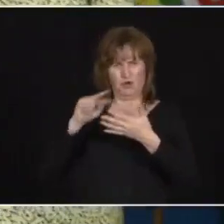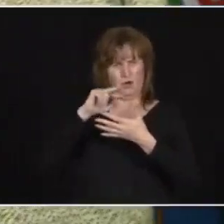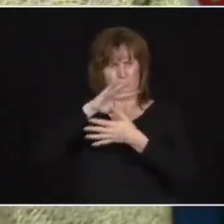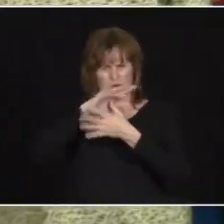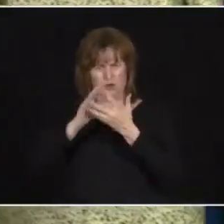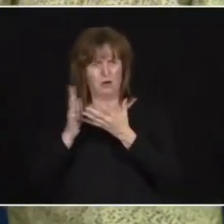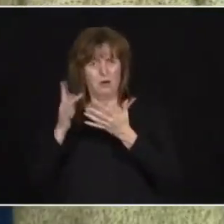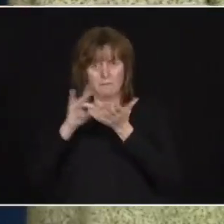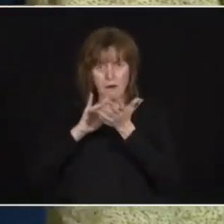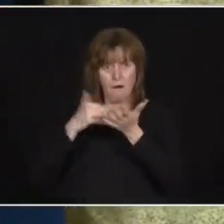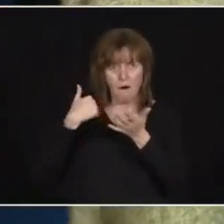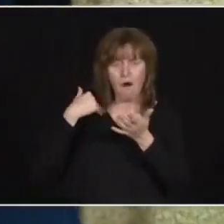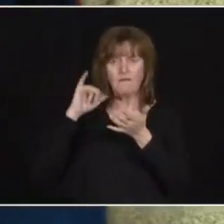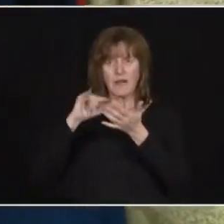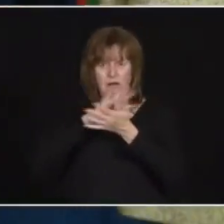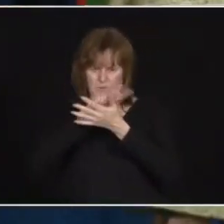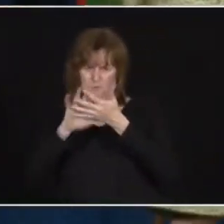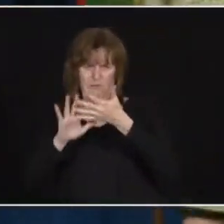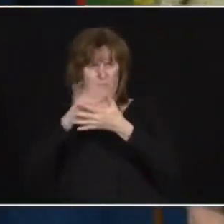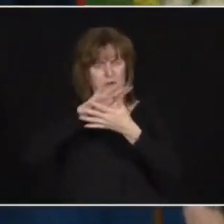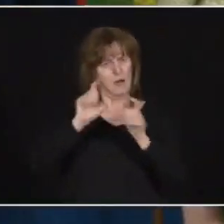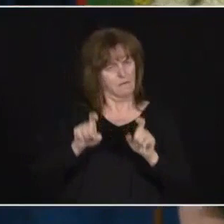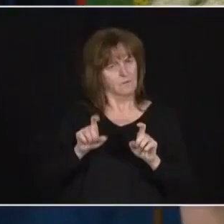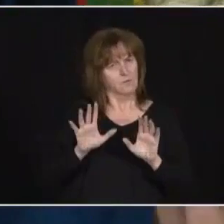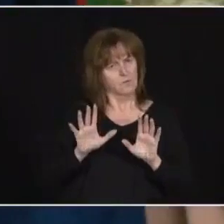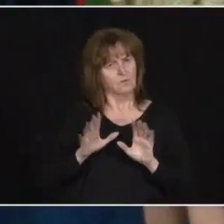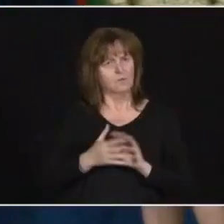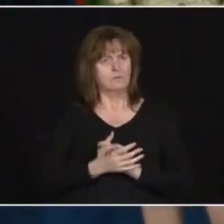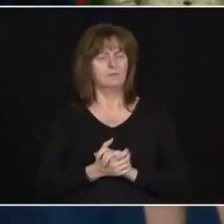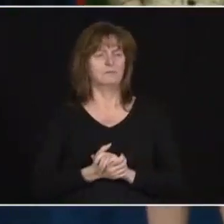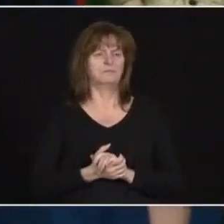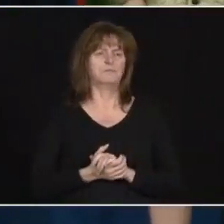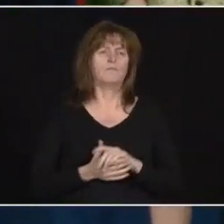issues have been dealt with. Next question